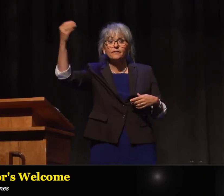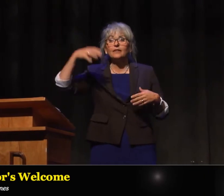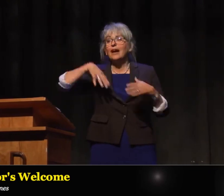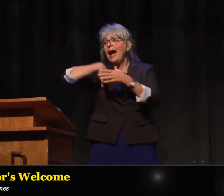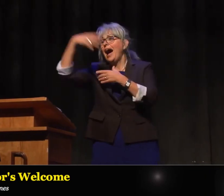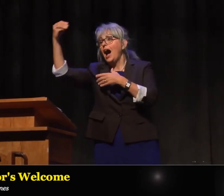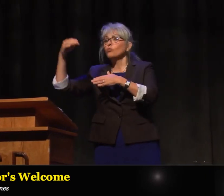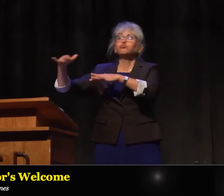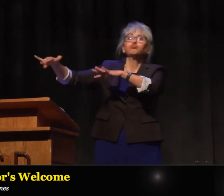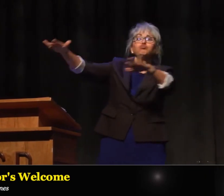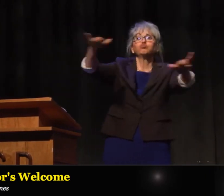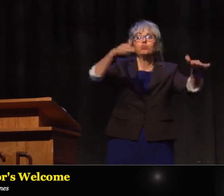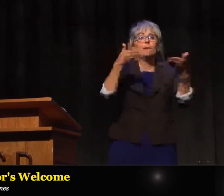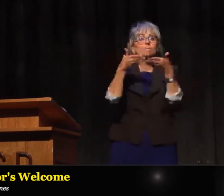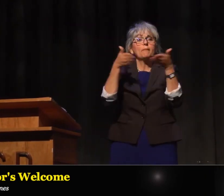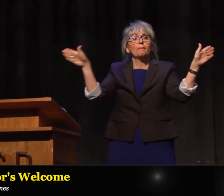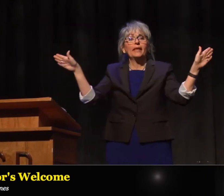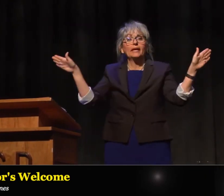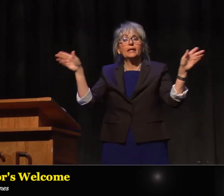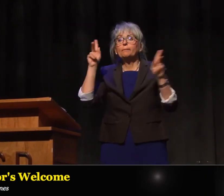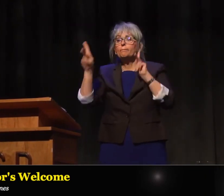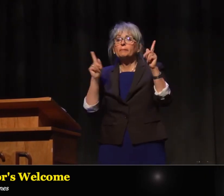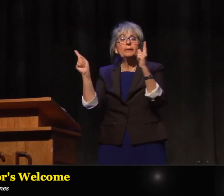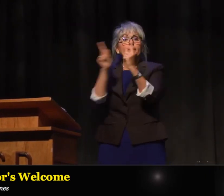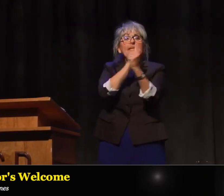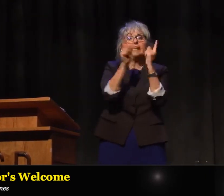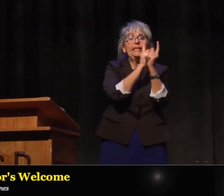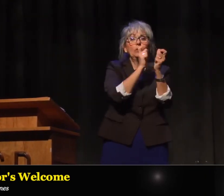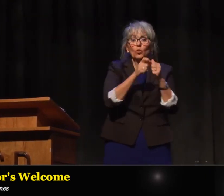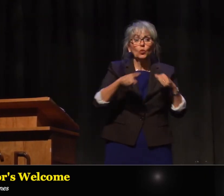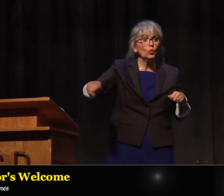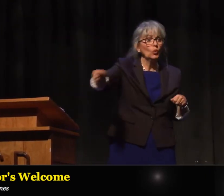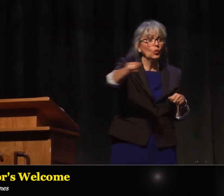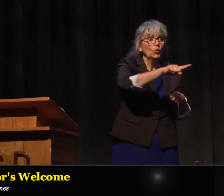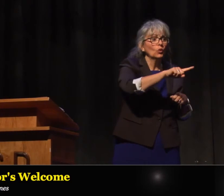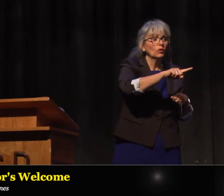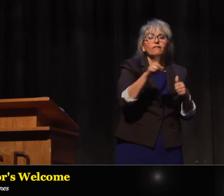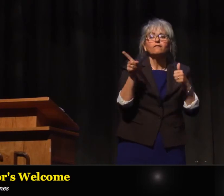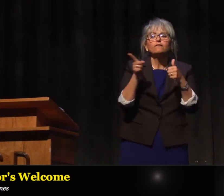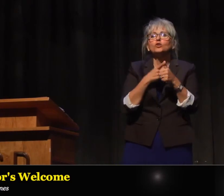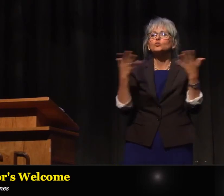When you leave out in the world, in public and you meet people.